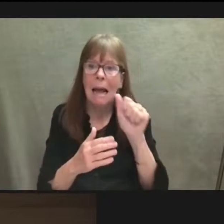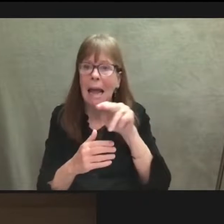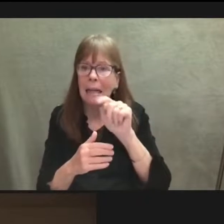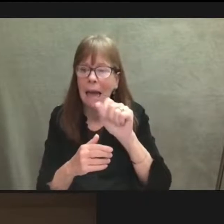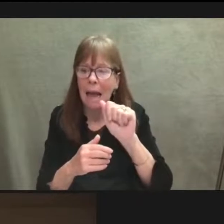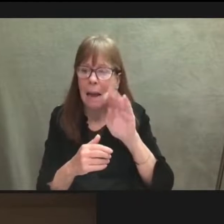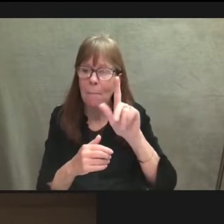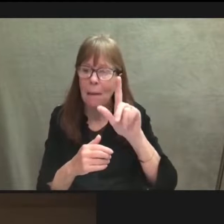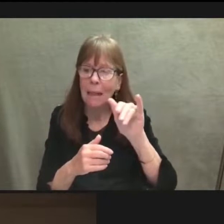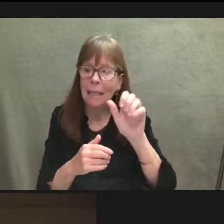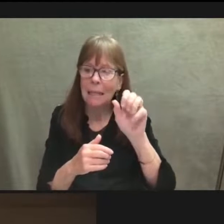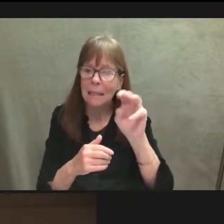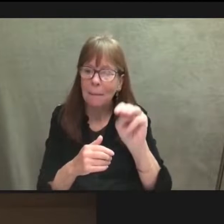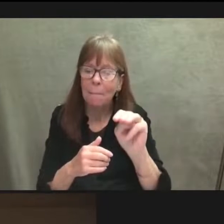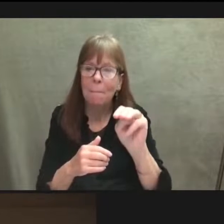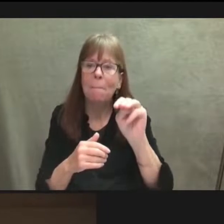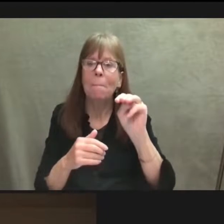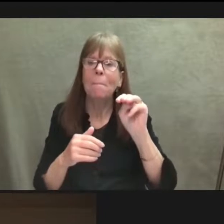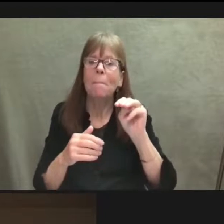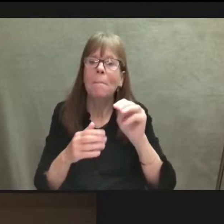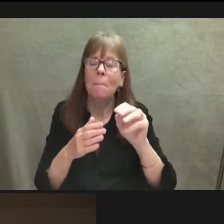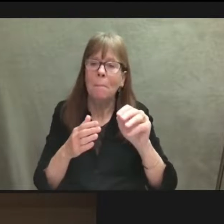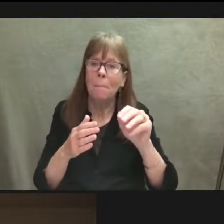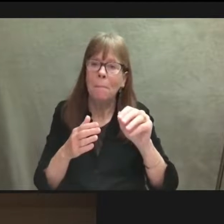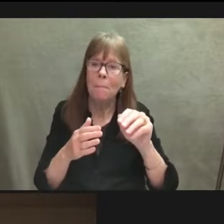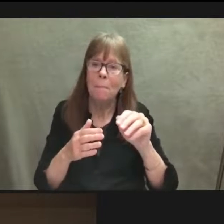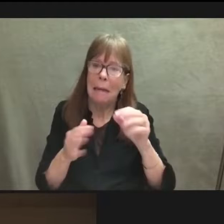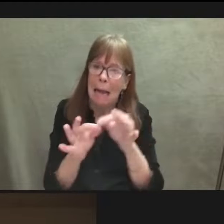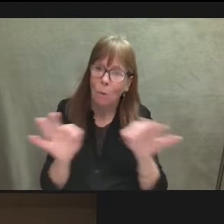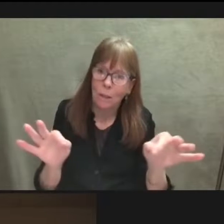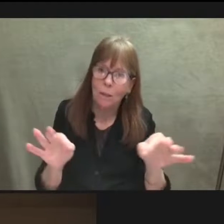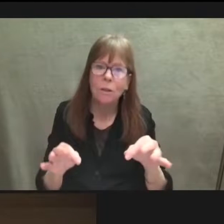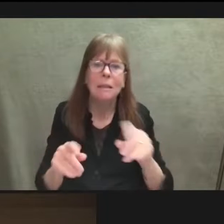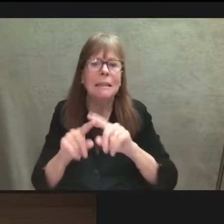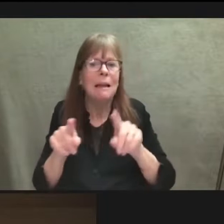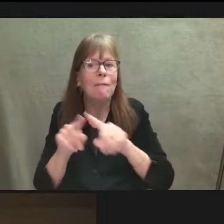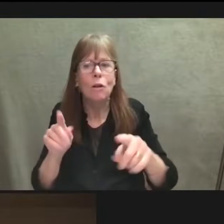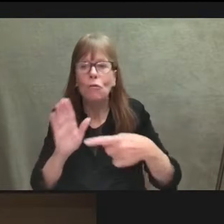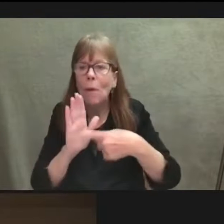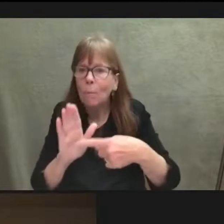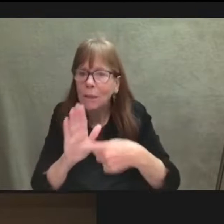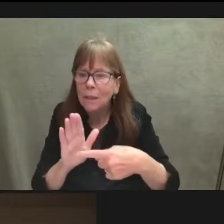gaps in our representation. We started intersectional discussion groups with